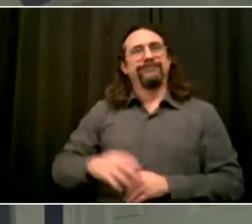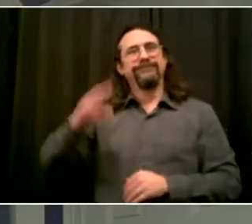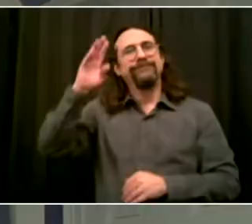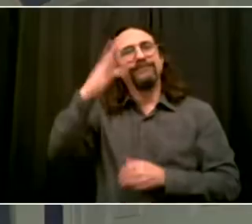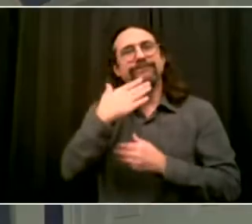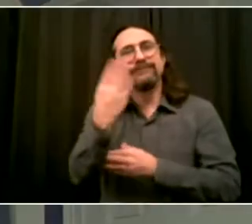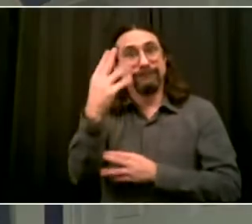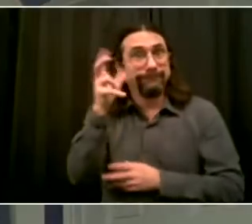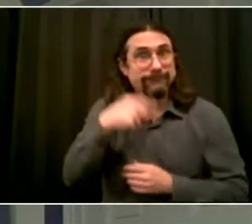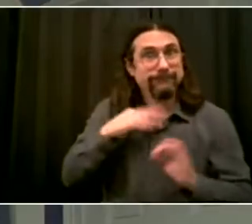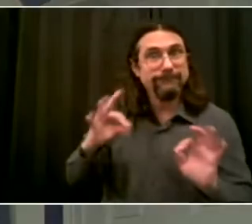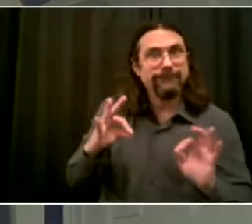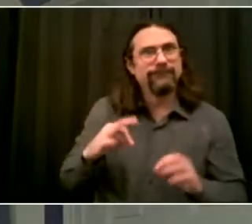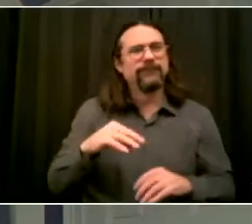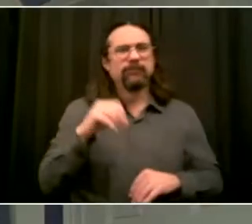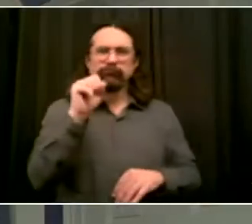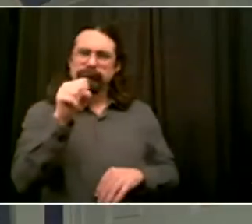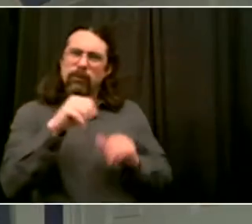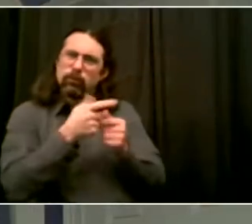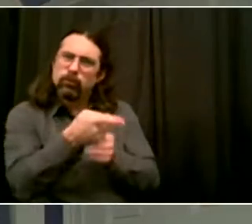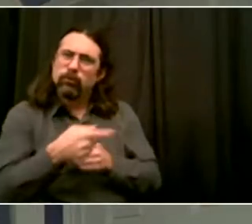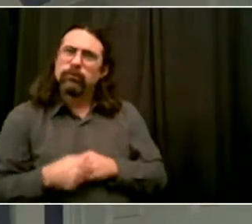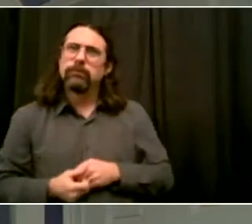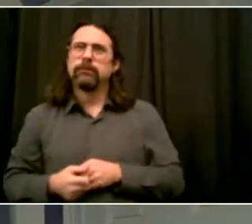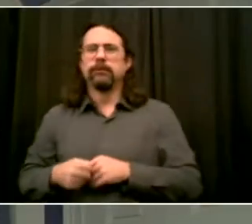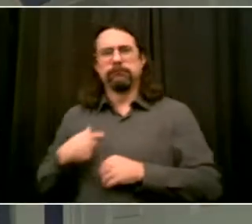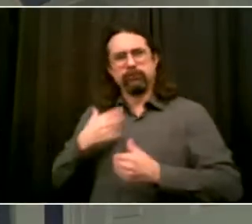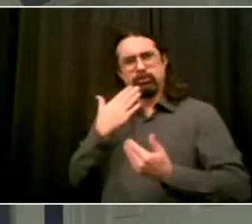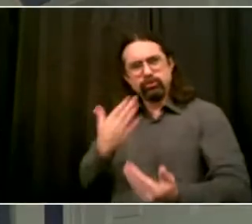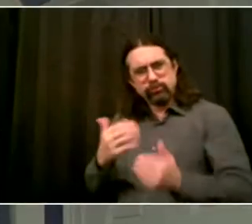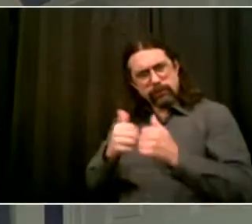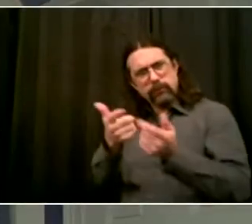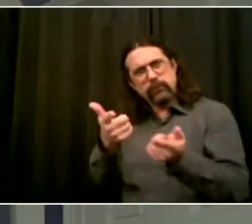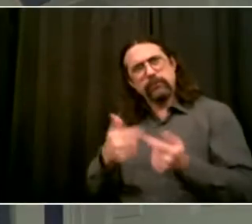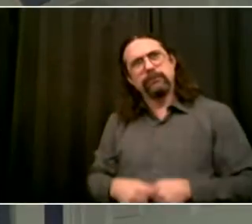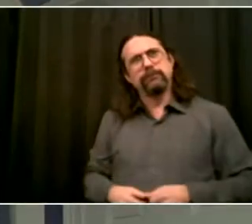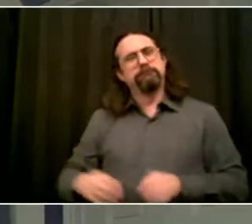STREET JOURNAL. Reporter: GOOD MORNING MR.